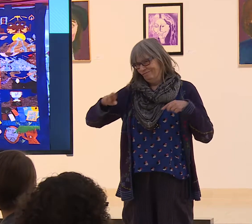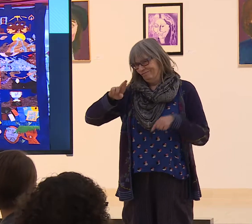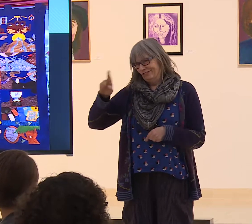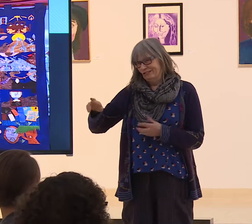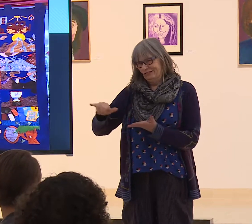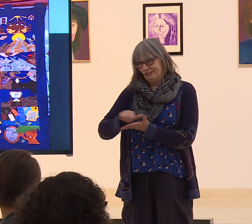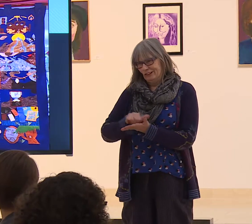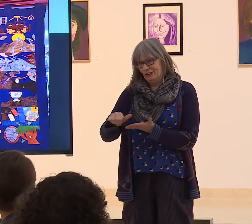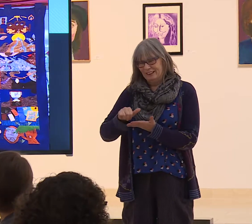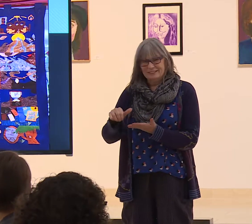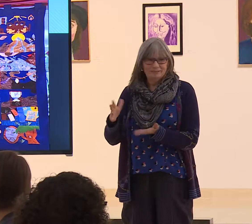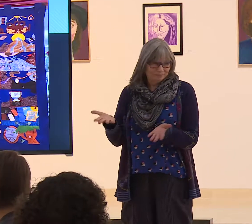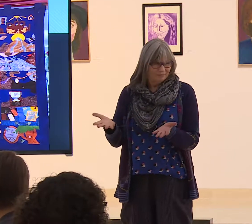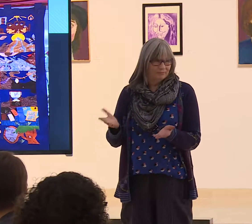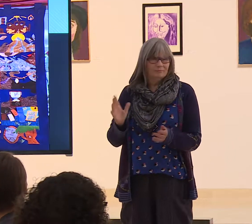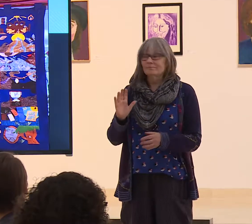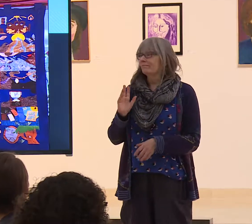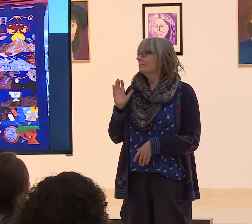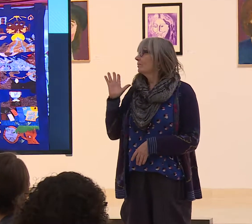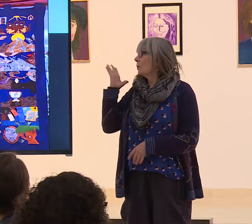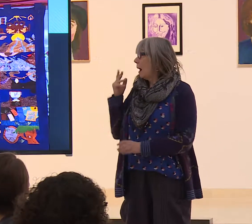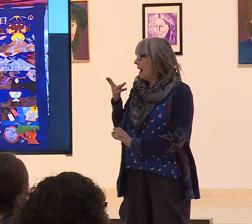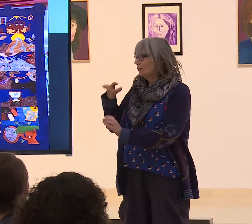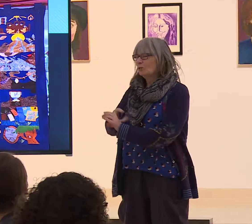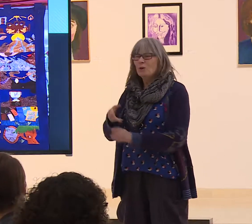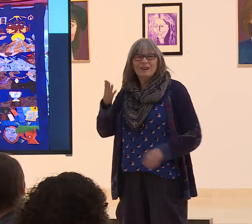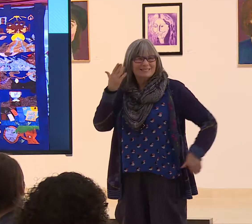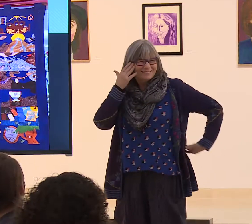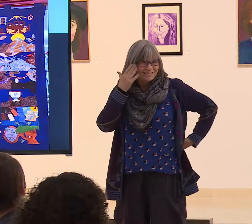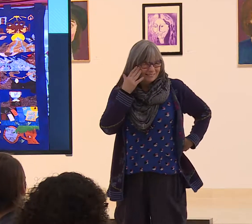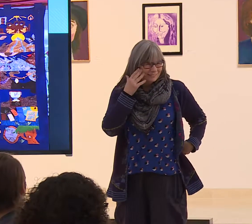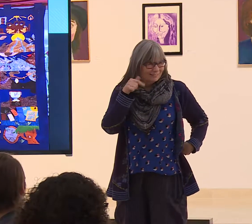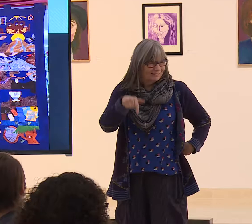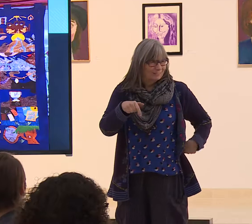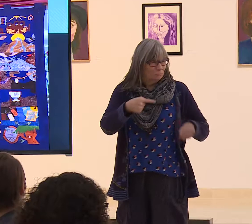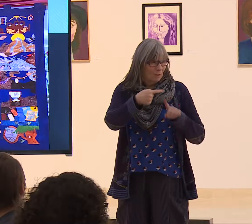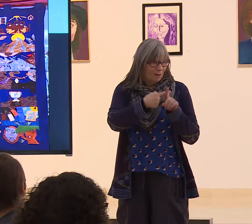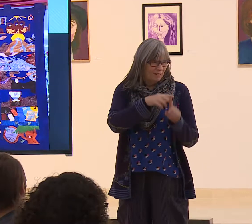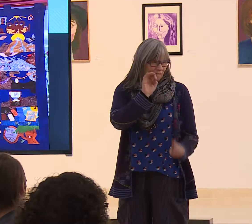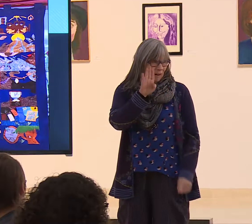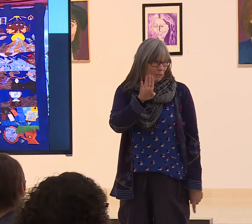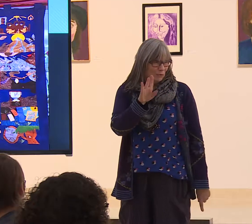I am from Rochester, New York. I joined the De'VIA Challenge because you know